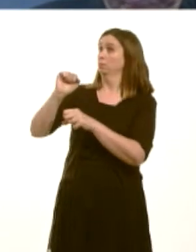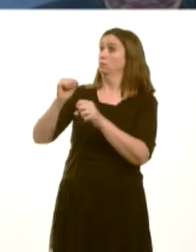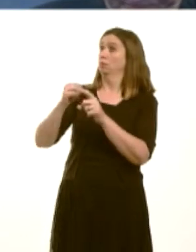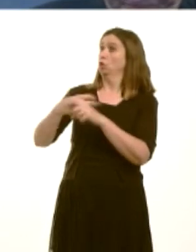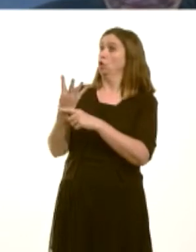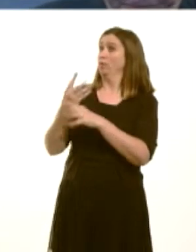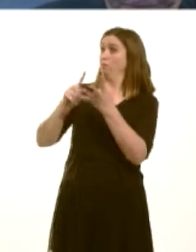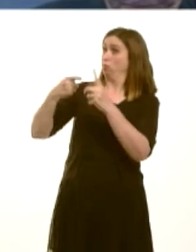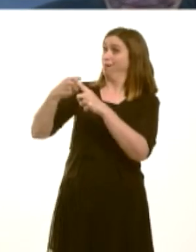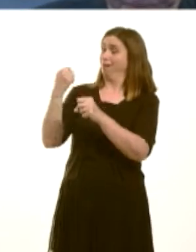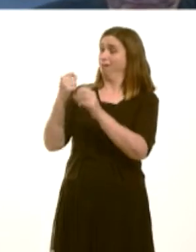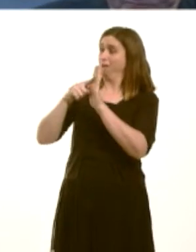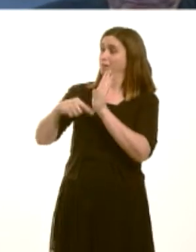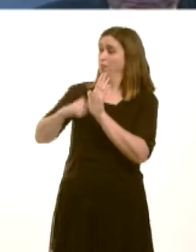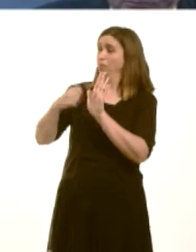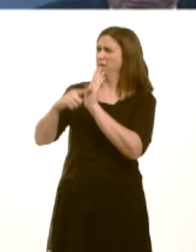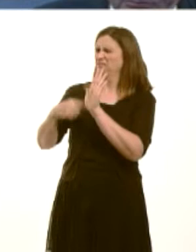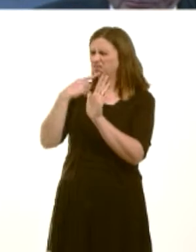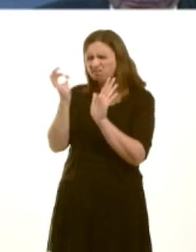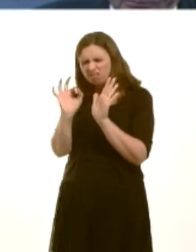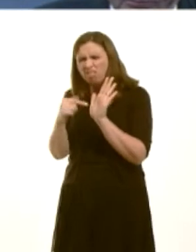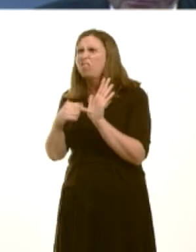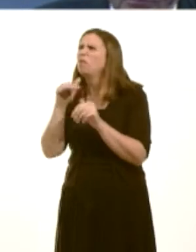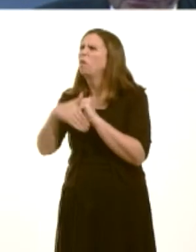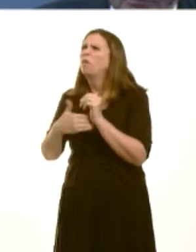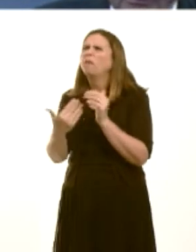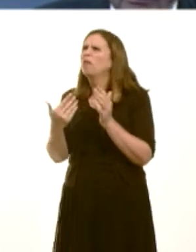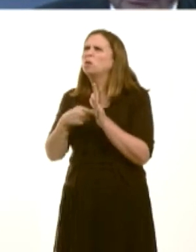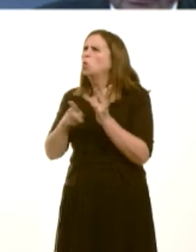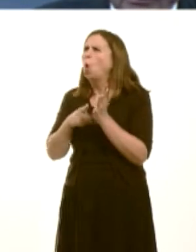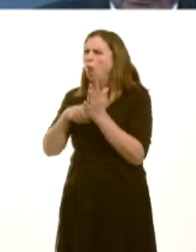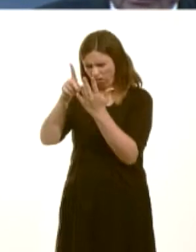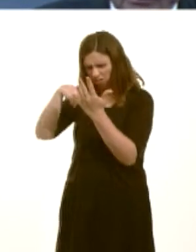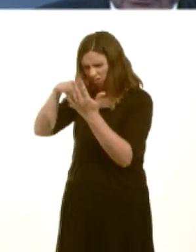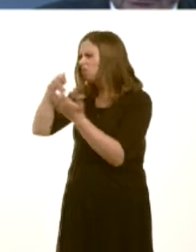the tolls at all. So could you please tell us what your Government's position is with